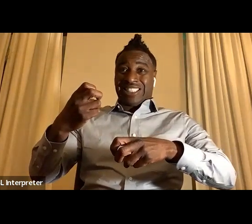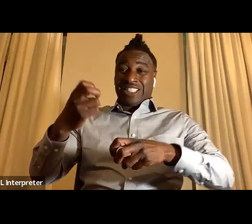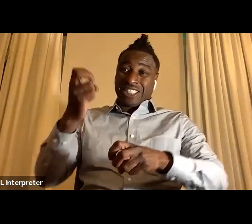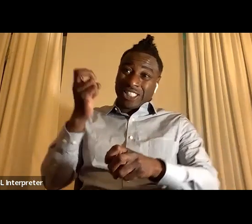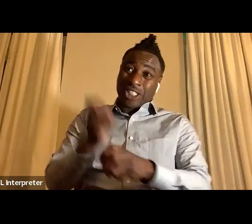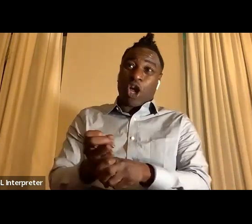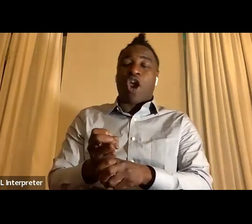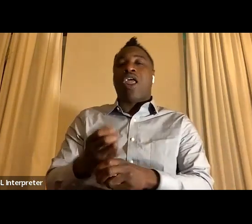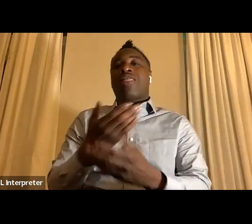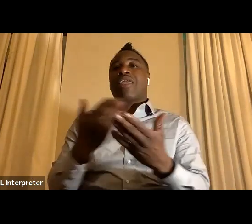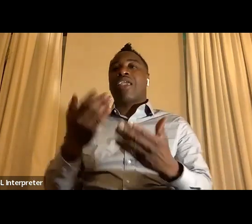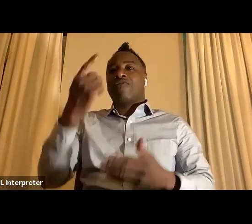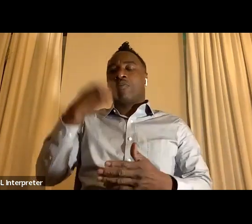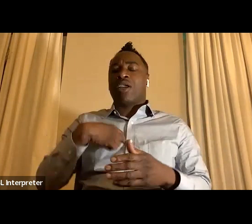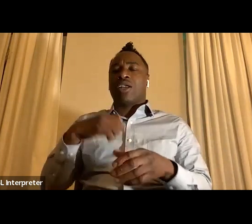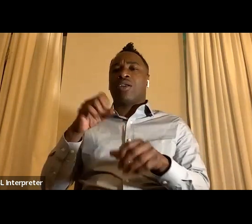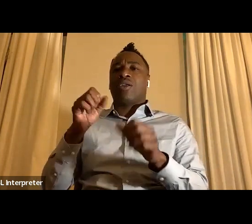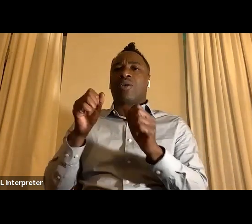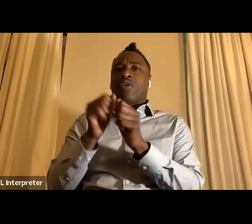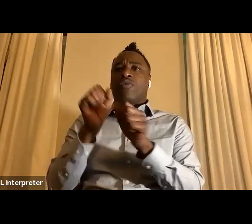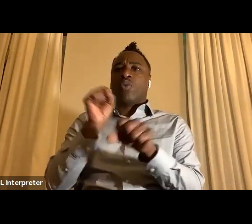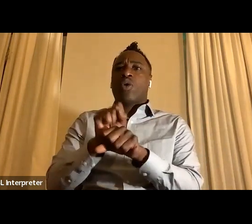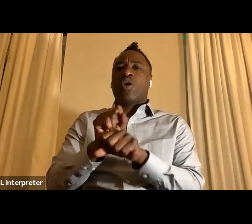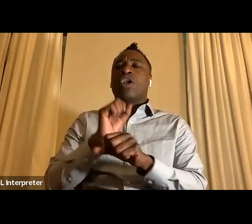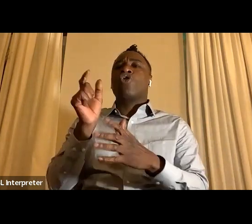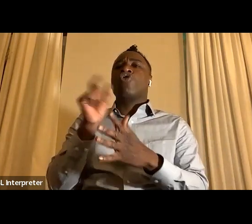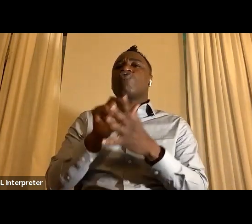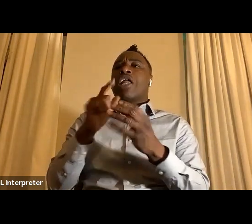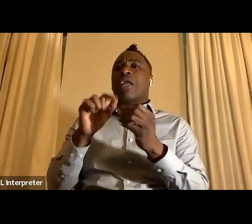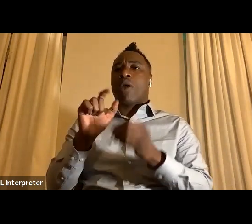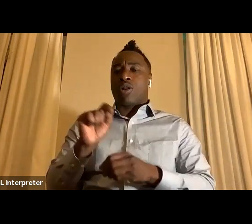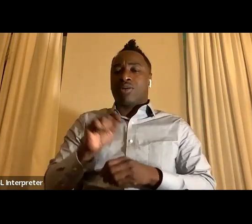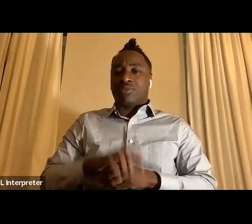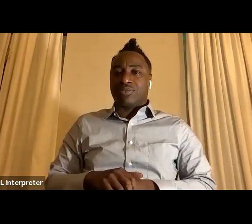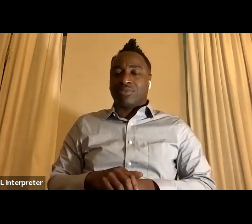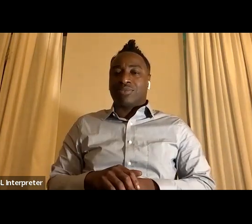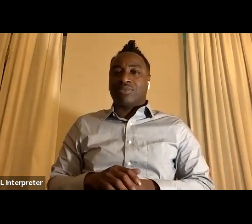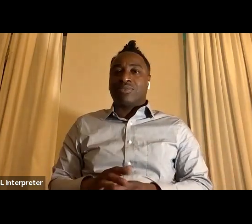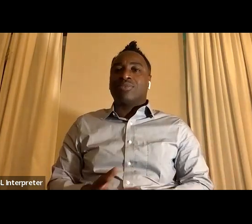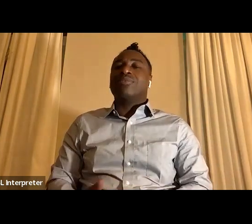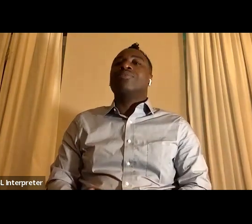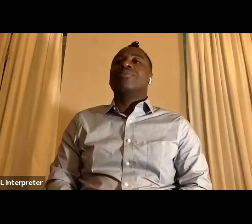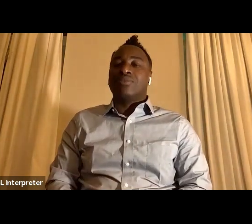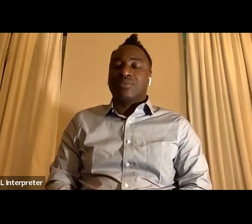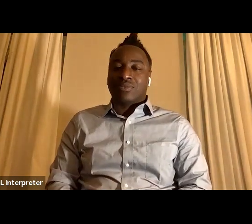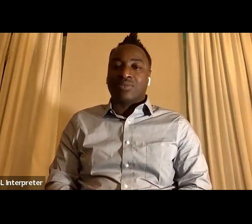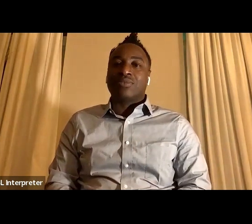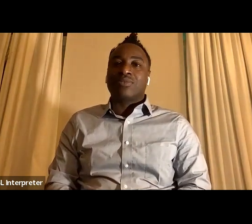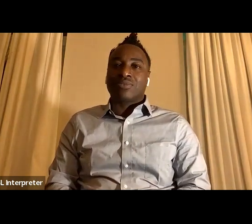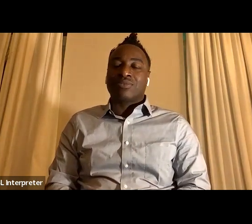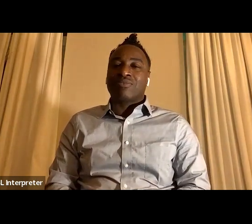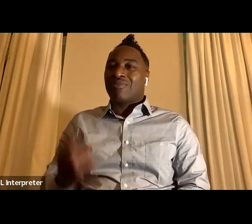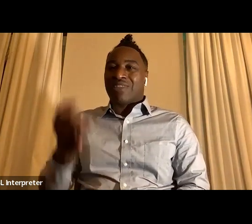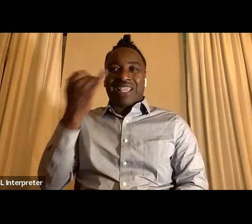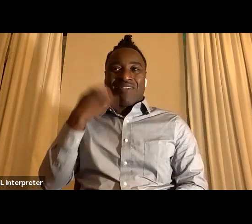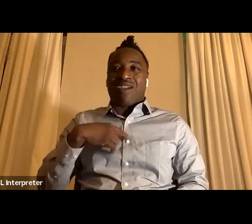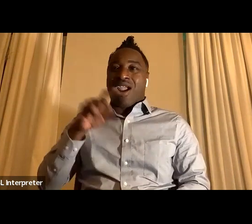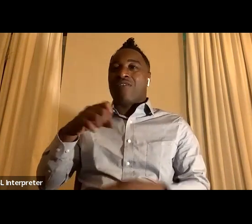Is this writing about it? If I have to make like a statement